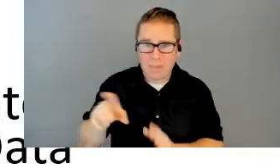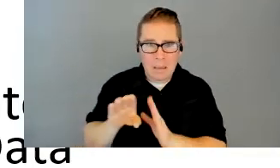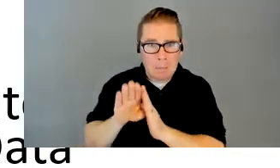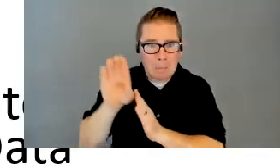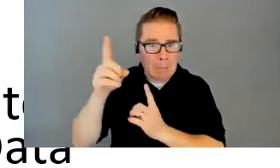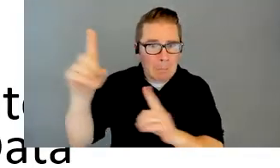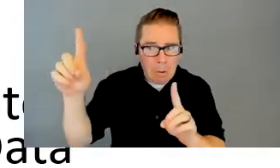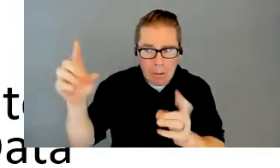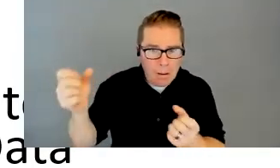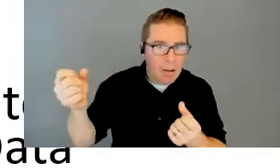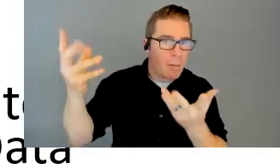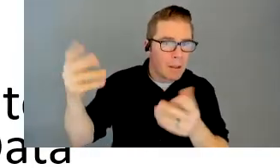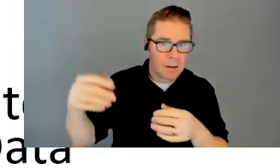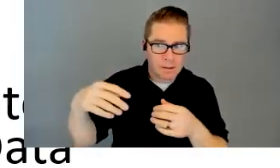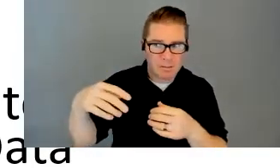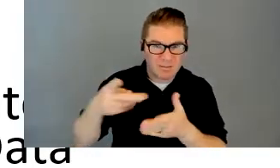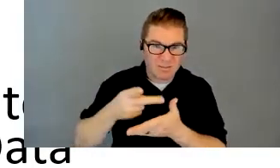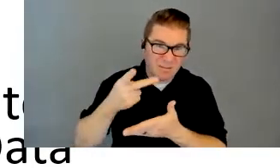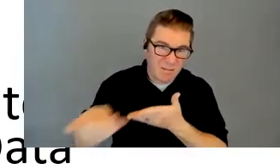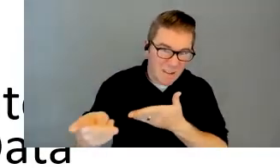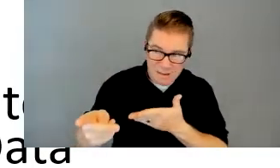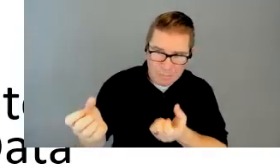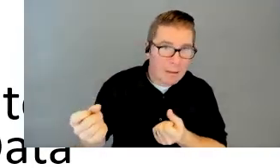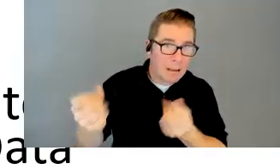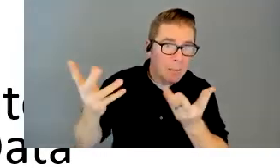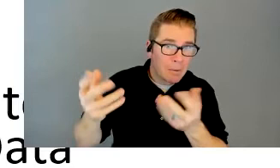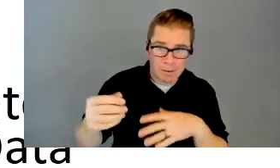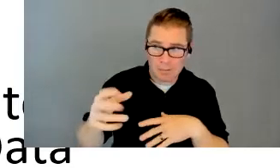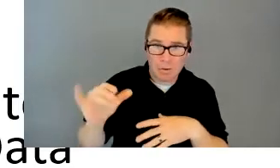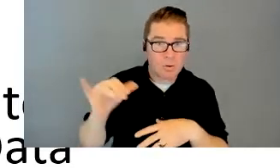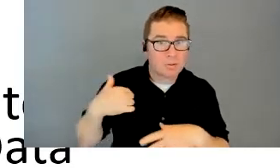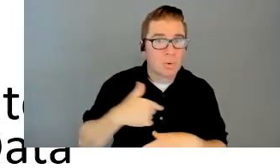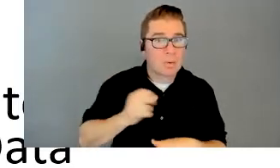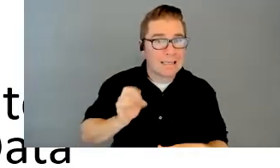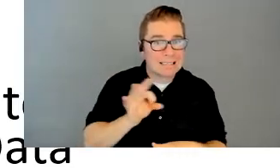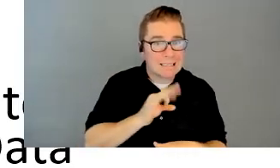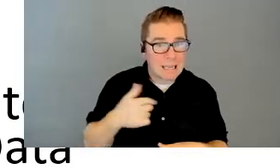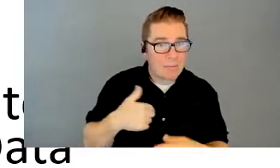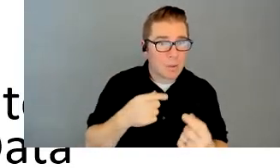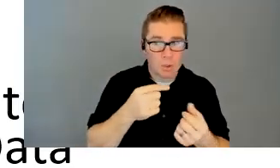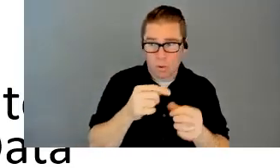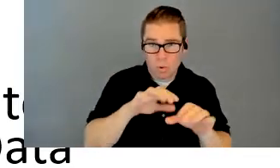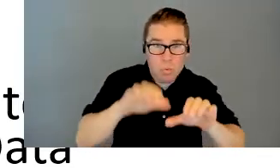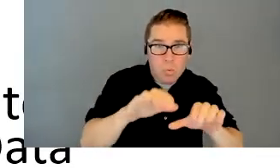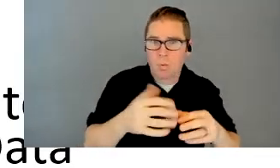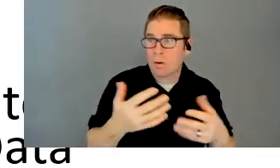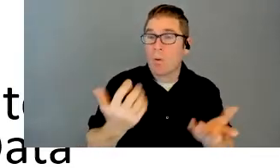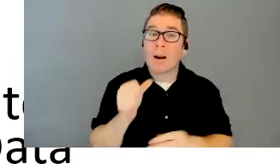What did we do or not do that could have kept those individuals in class and helped them on their academic goals?